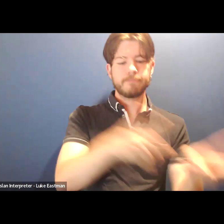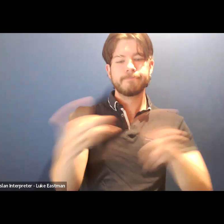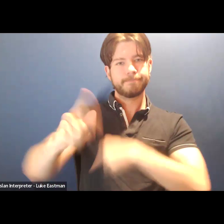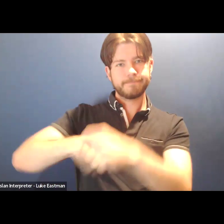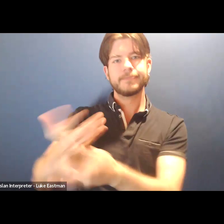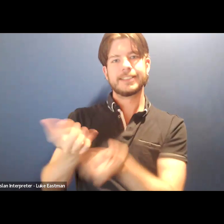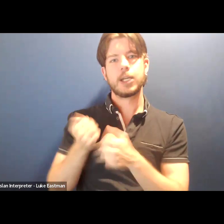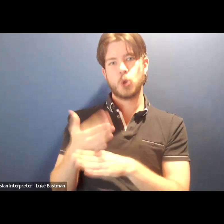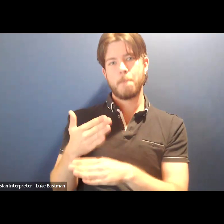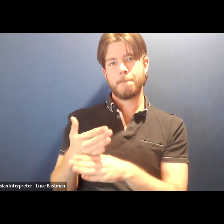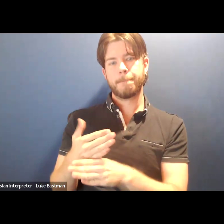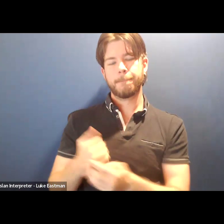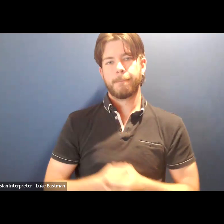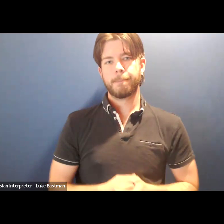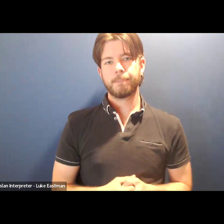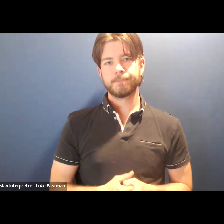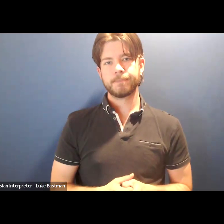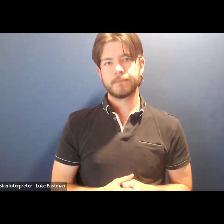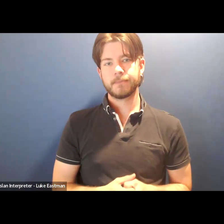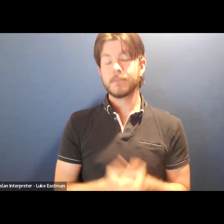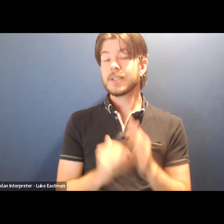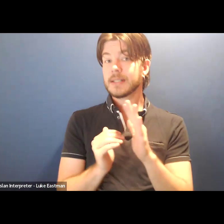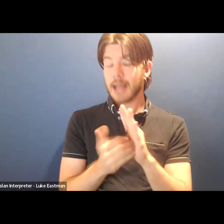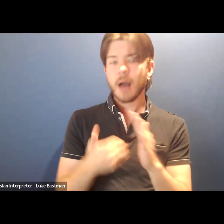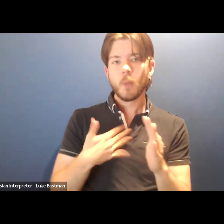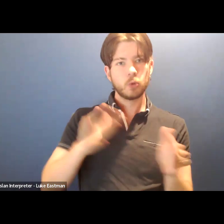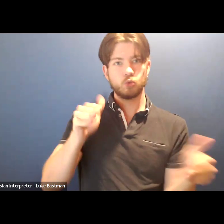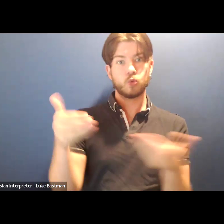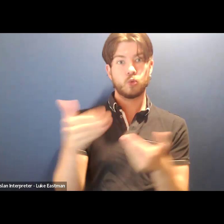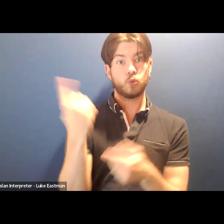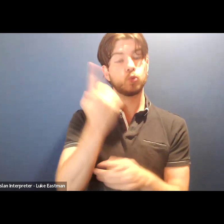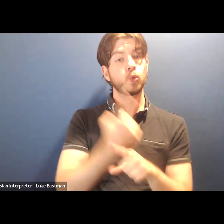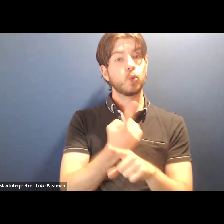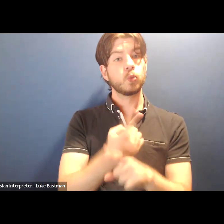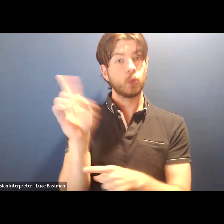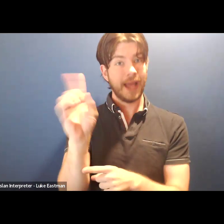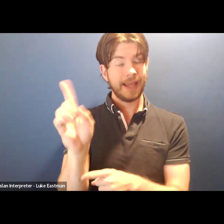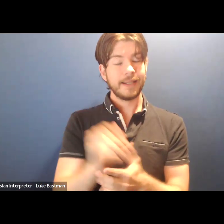work. So I will now introduce our